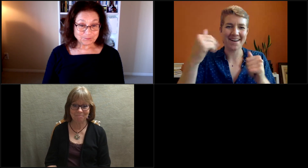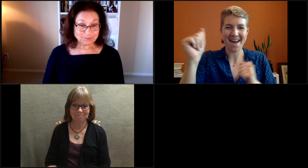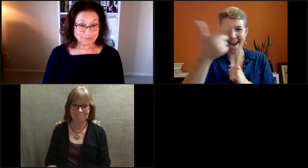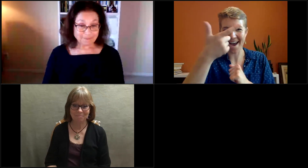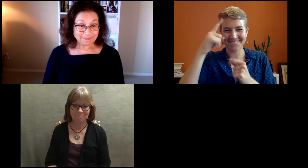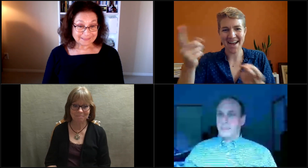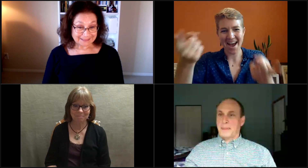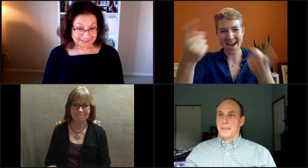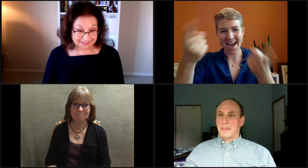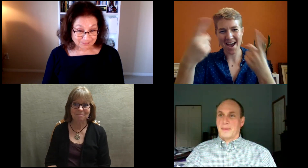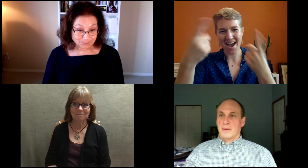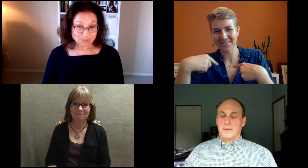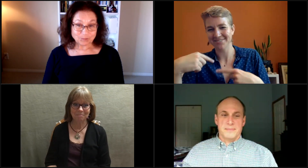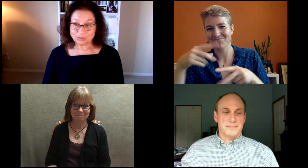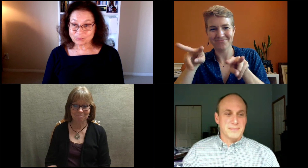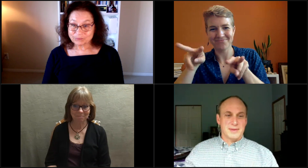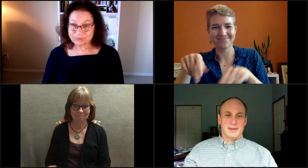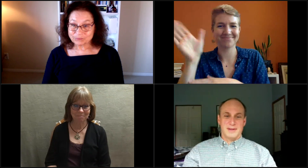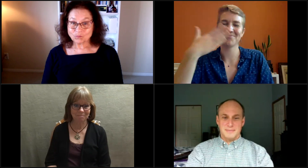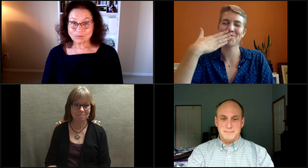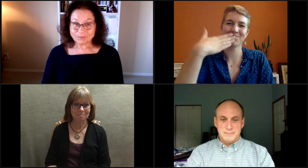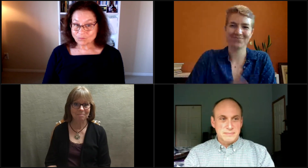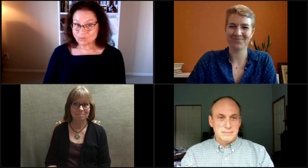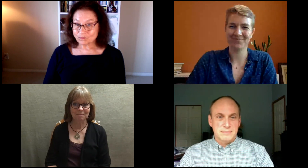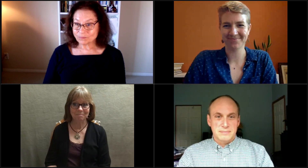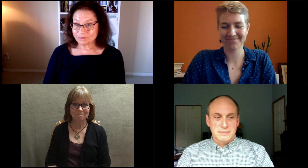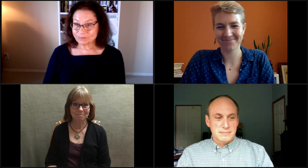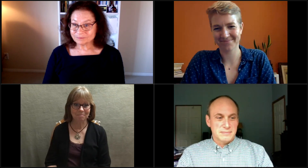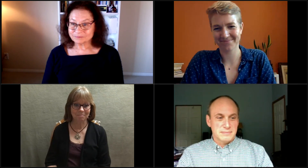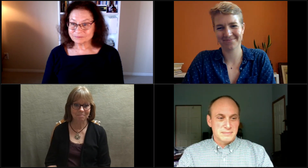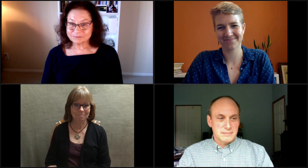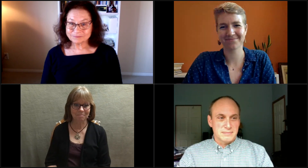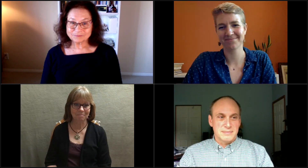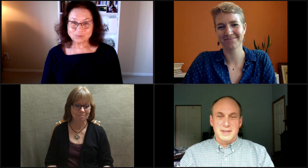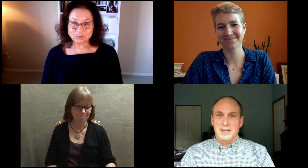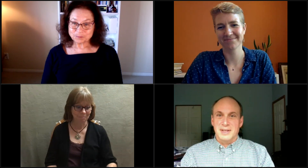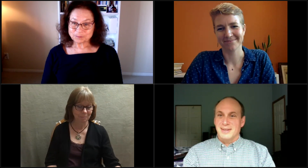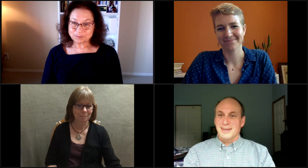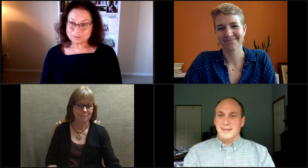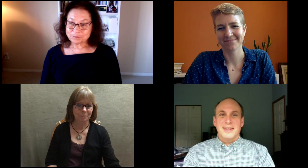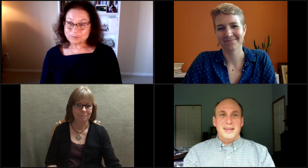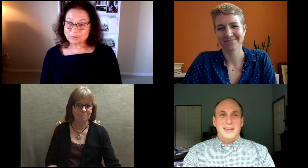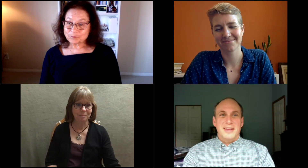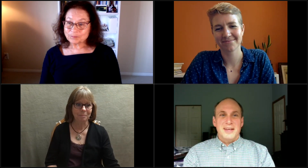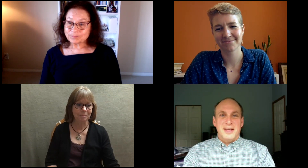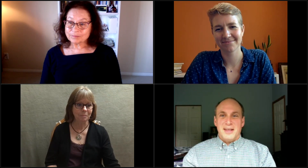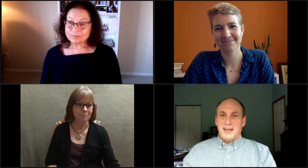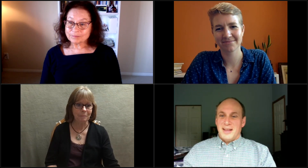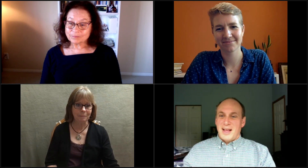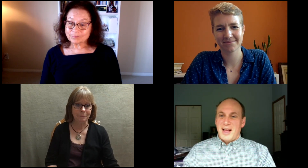[Tory Sampson] So, thank you, everybody, for coming and watching our presentation. Thank you.